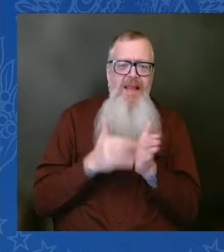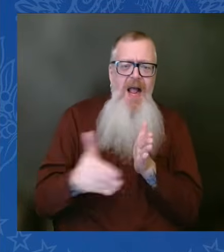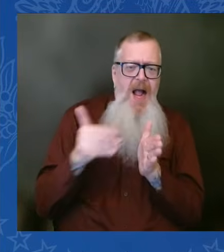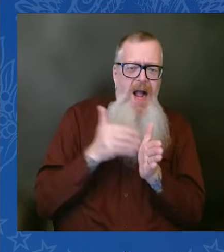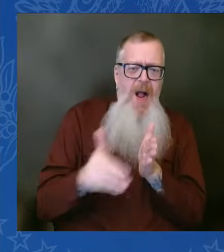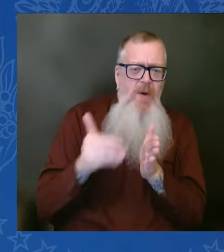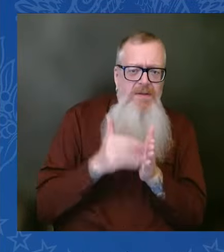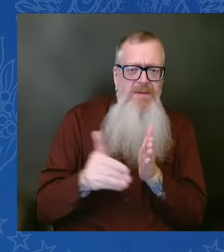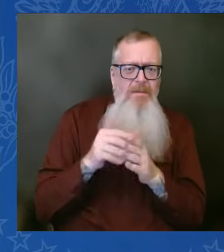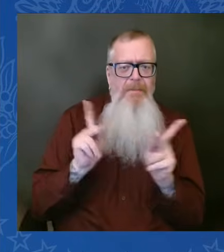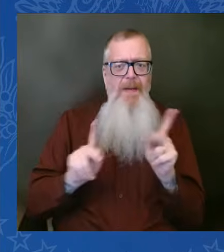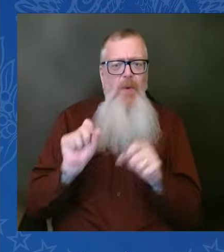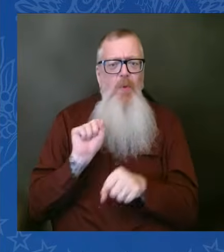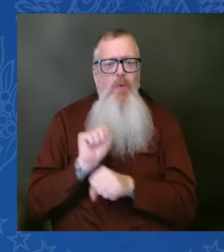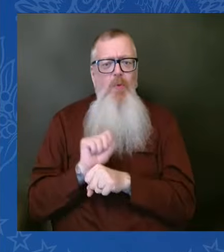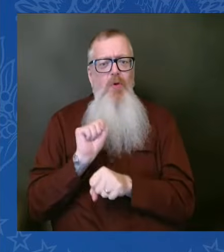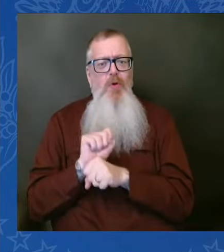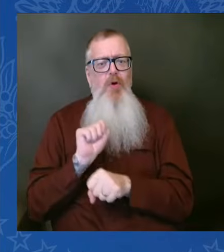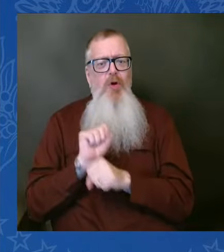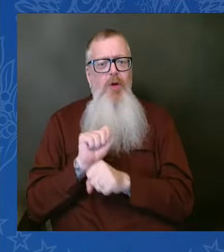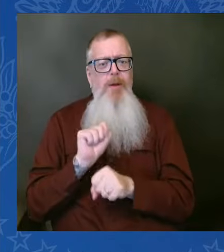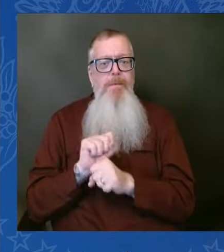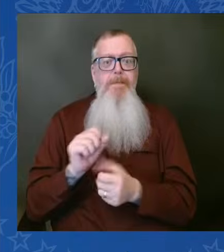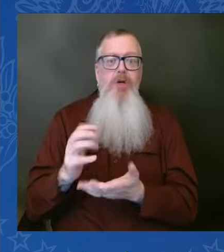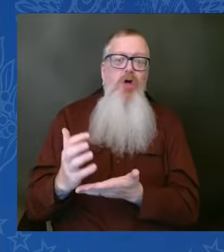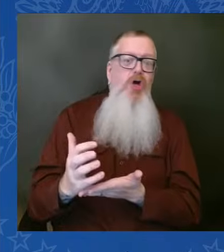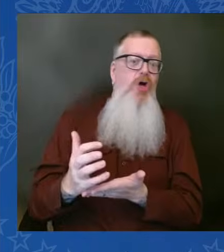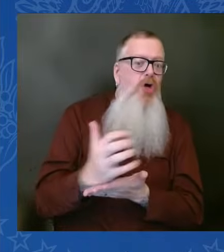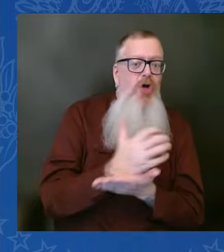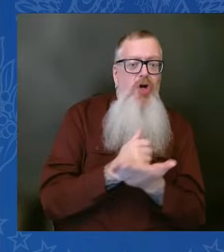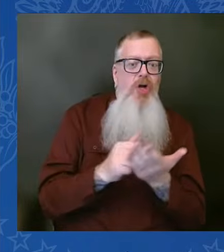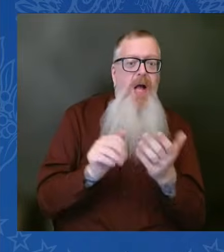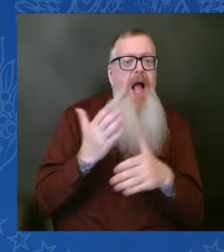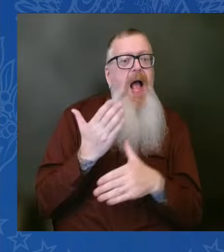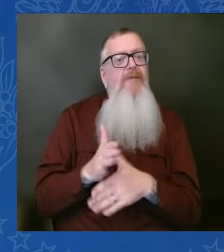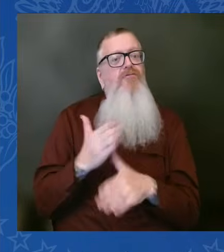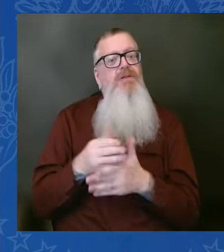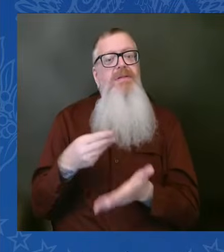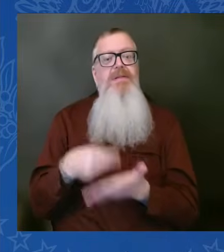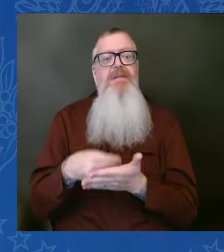$102,000, and you don’t need a college degree to do the job.